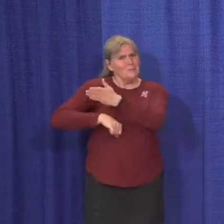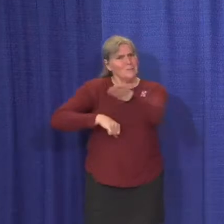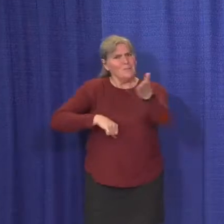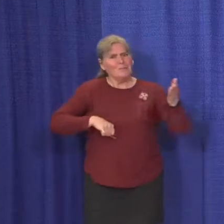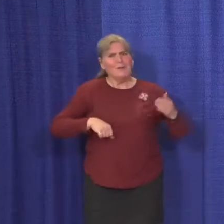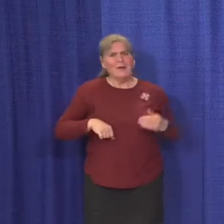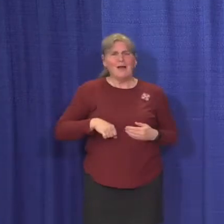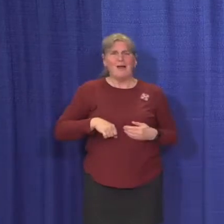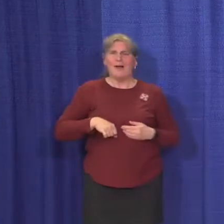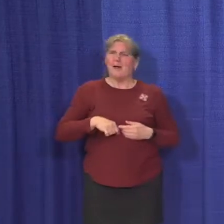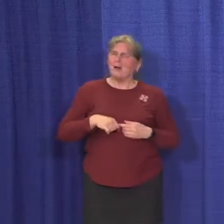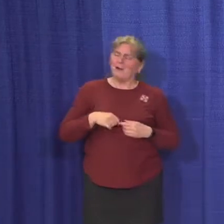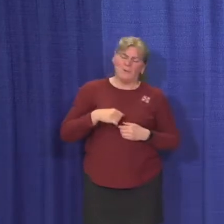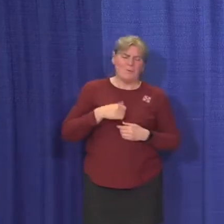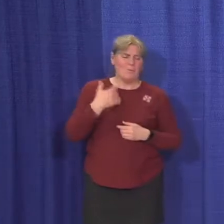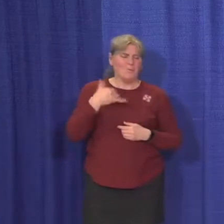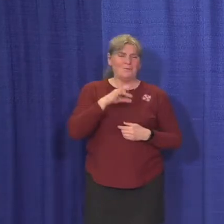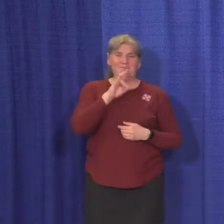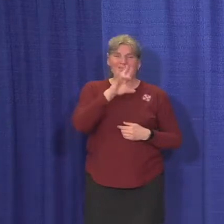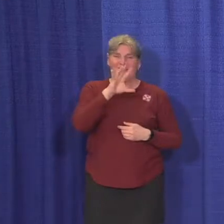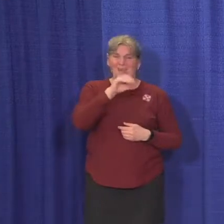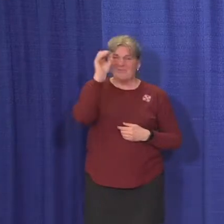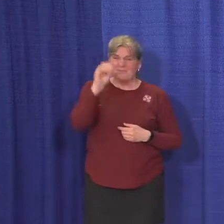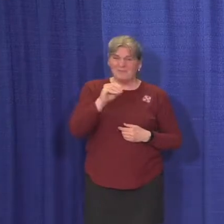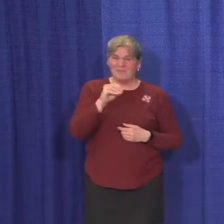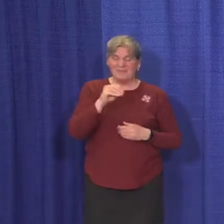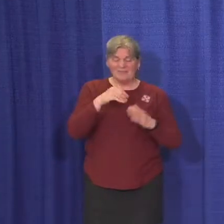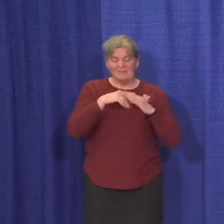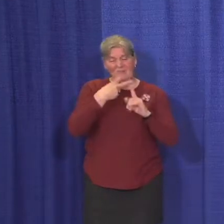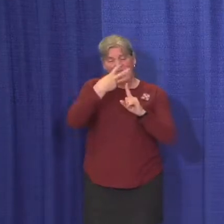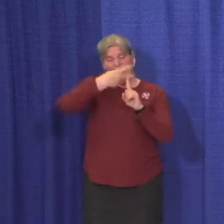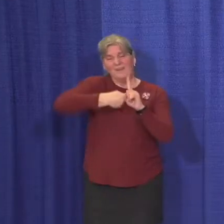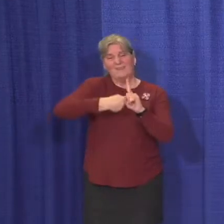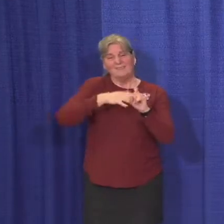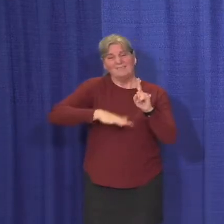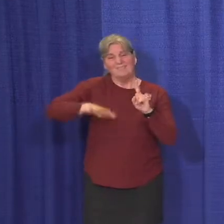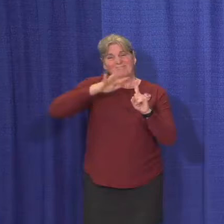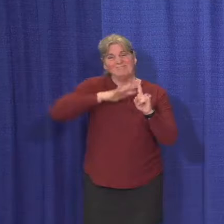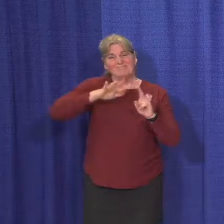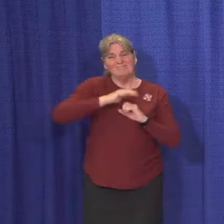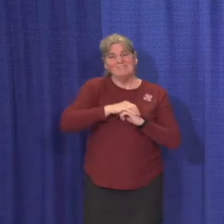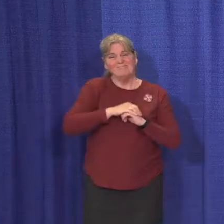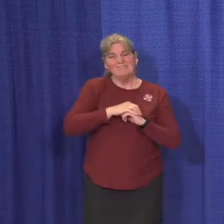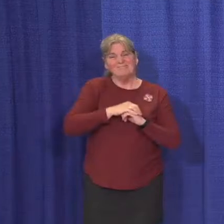We should be proud of our collective effort to be near this milestone in just over four